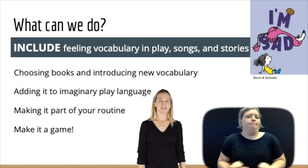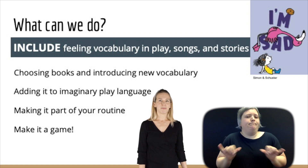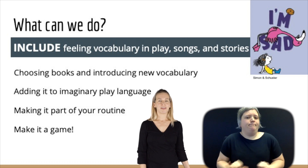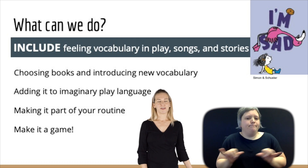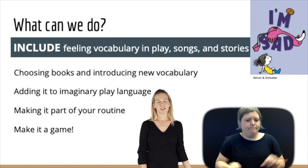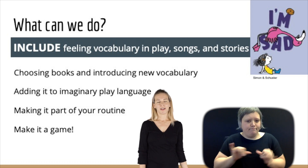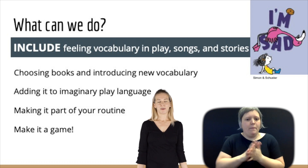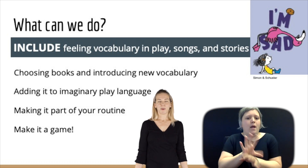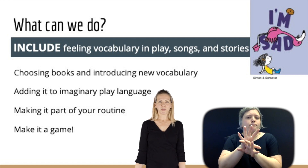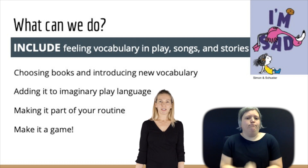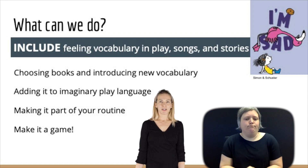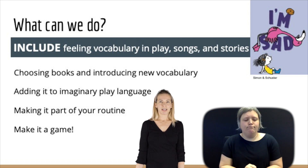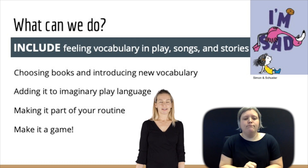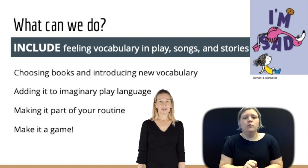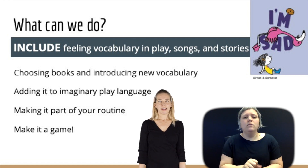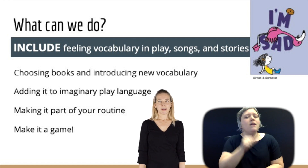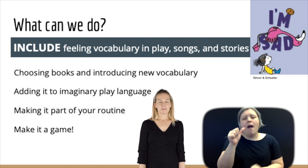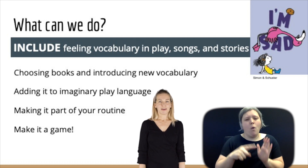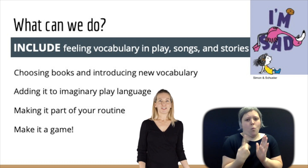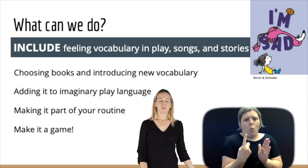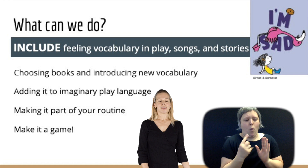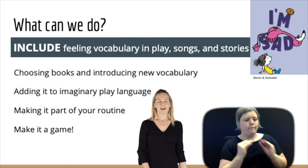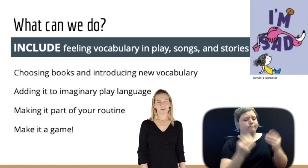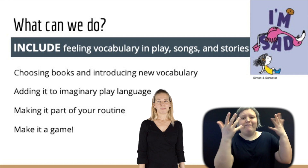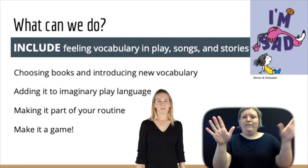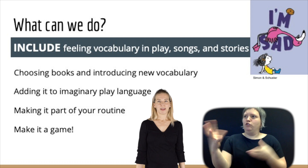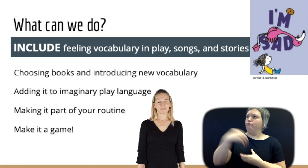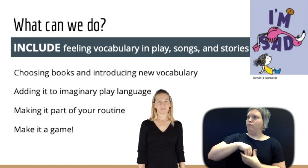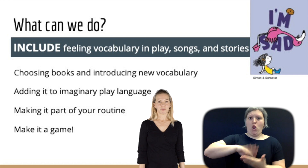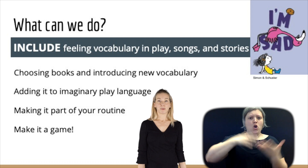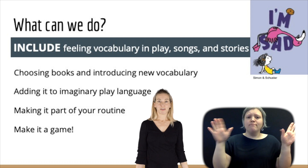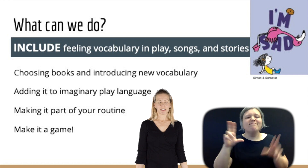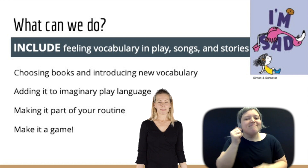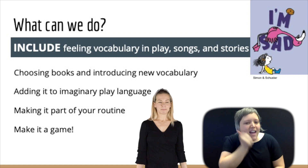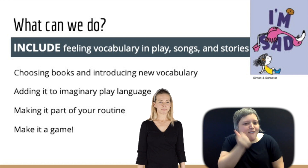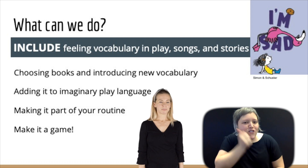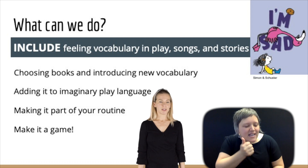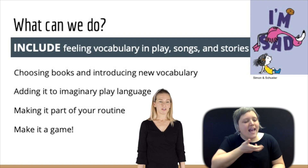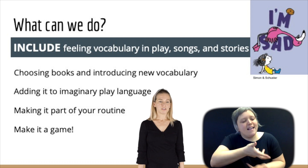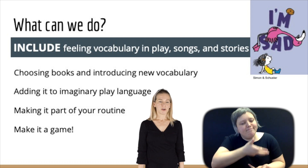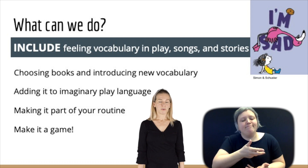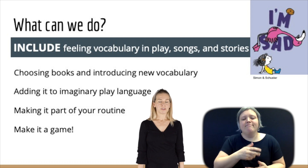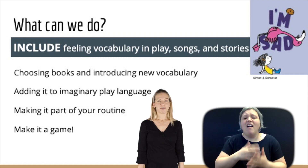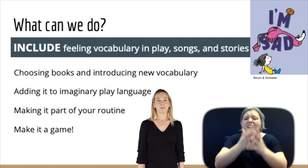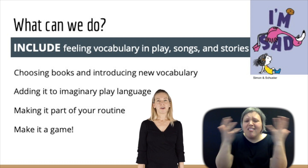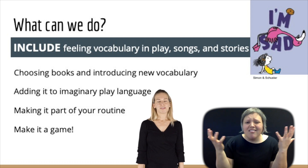So it's something that your child will be learning, not just one time but almost every day. So there's different books.